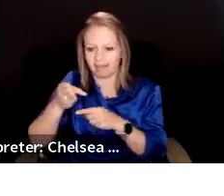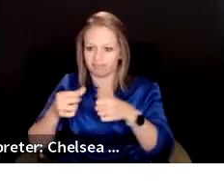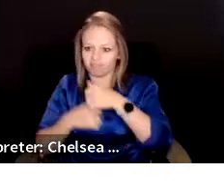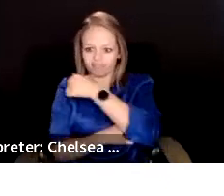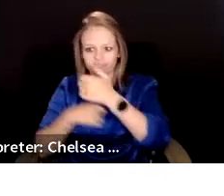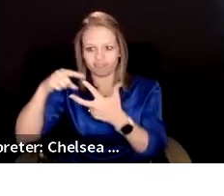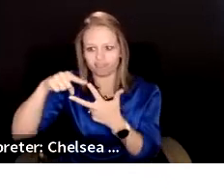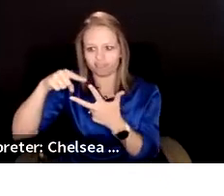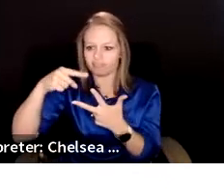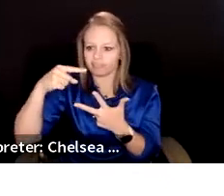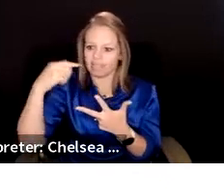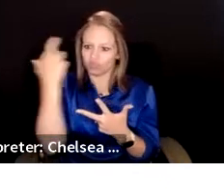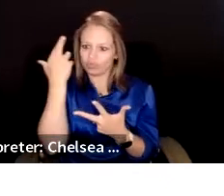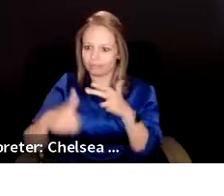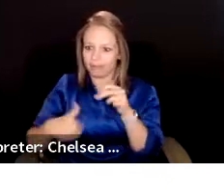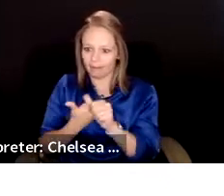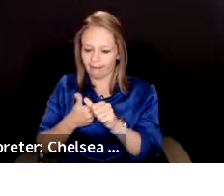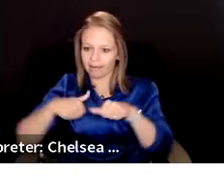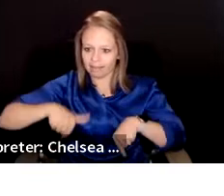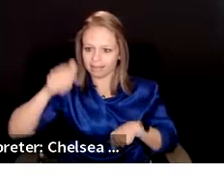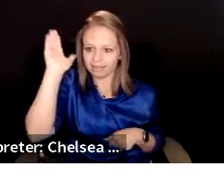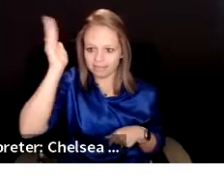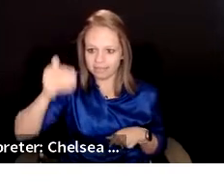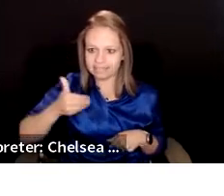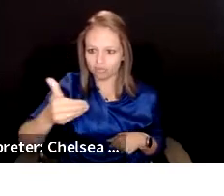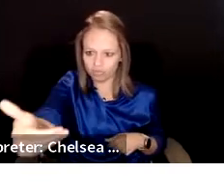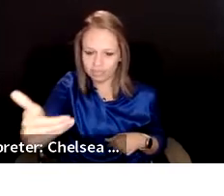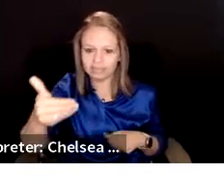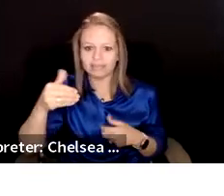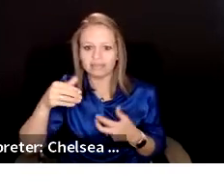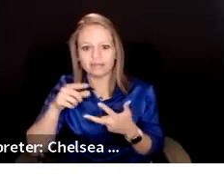from people in recovery, friends and family of people with OUD